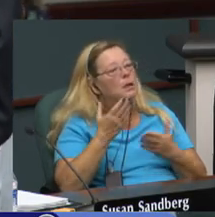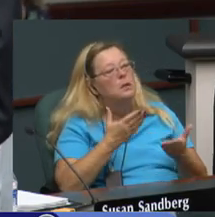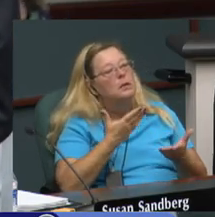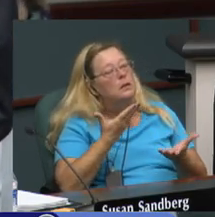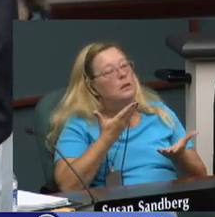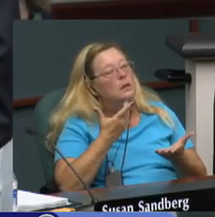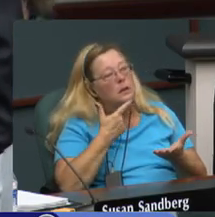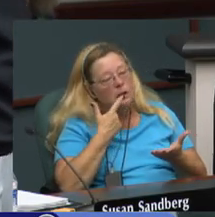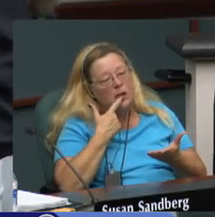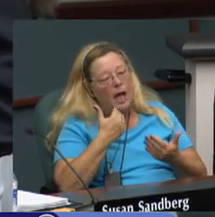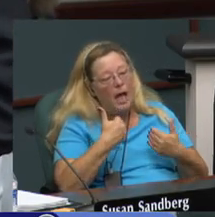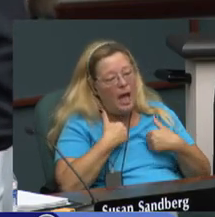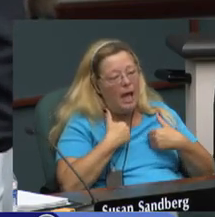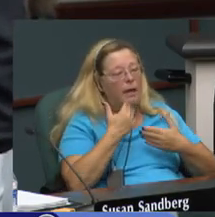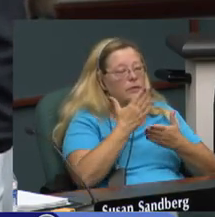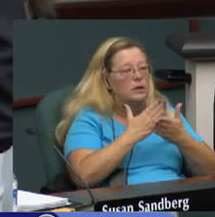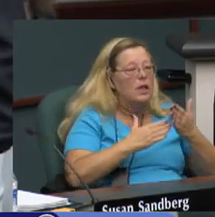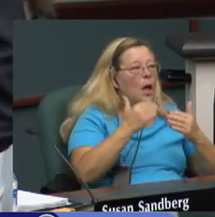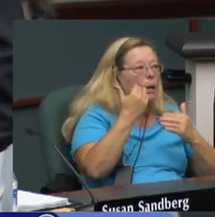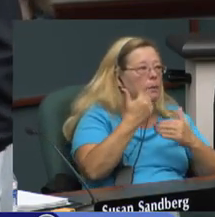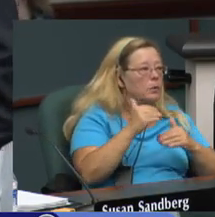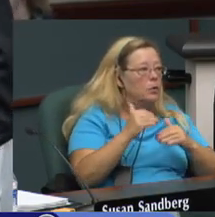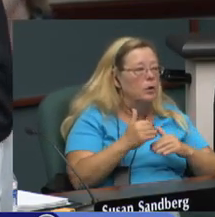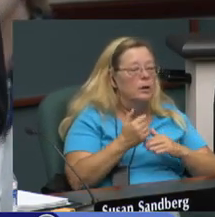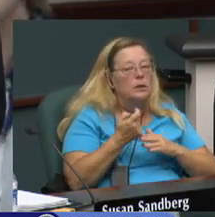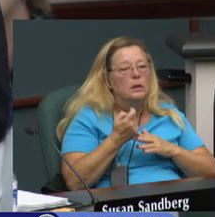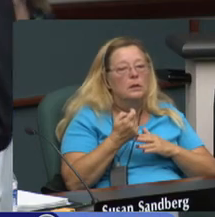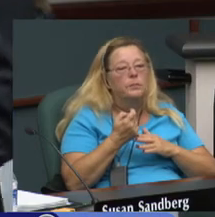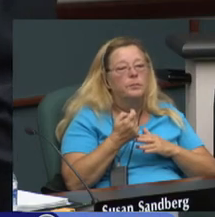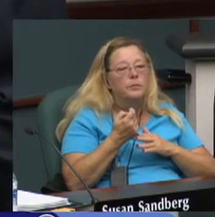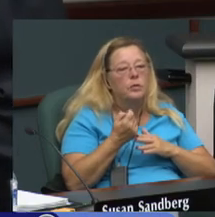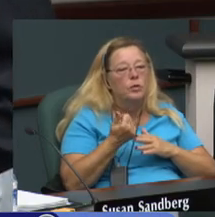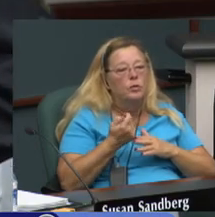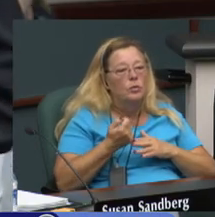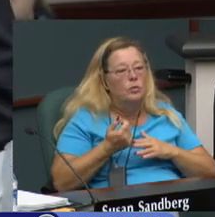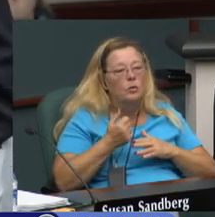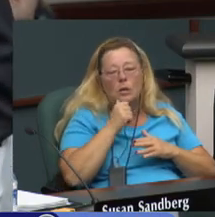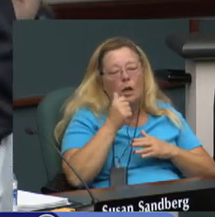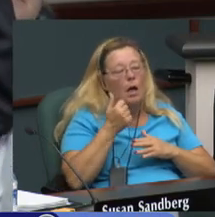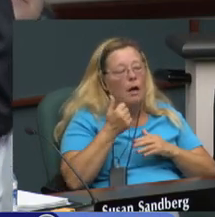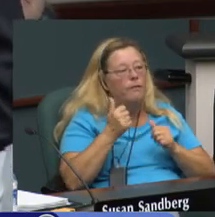of restrictions are discouraged the way I'm not following you're saying that the